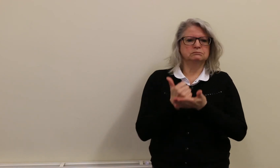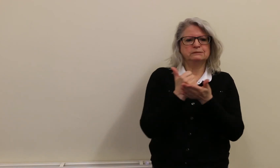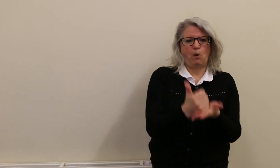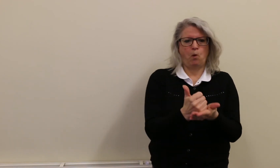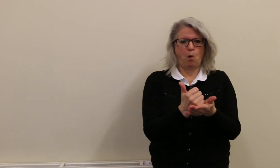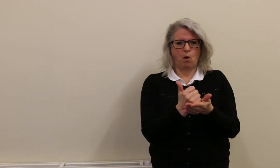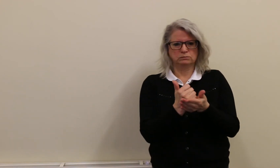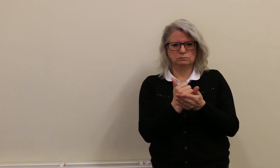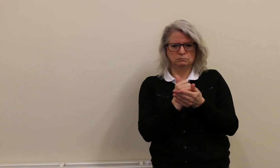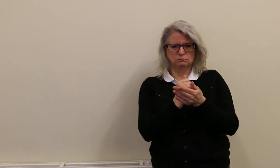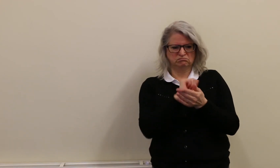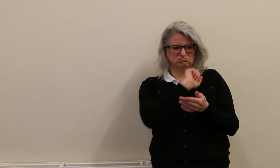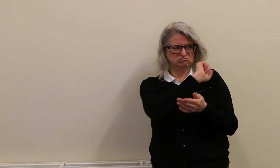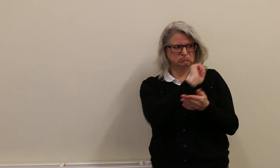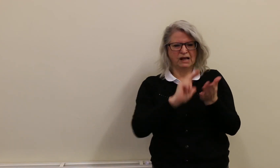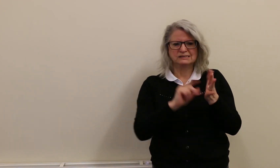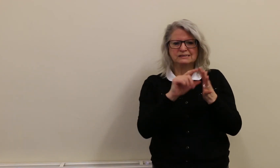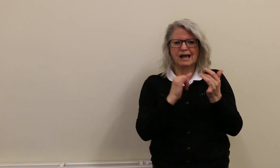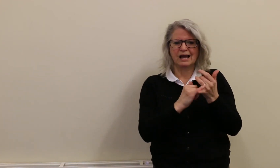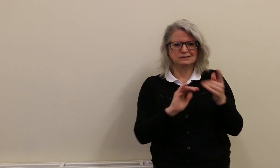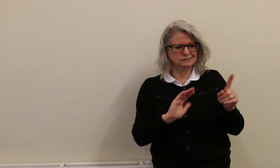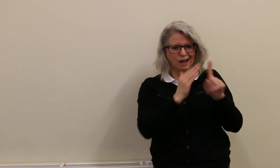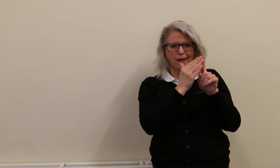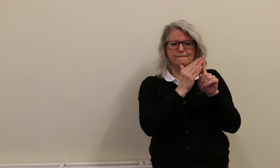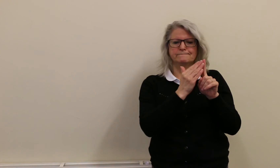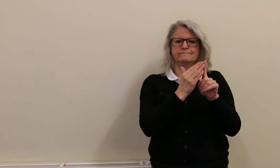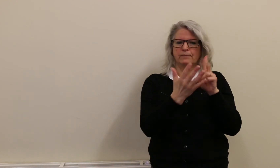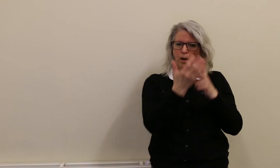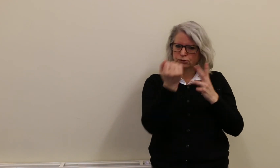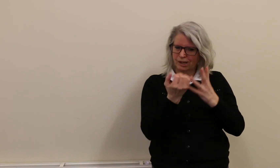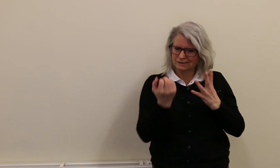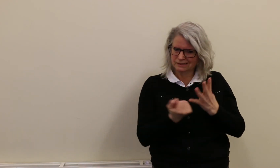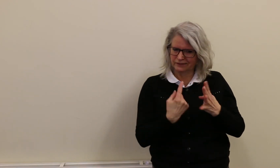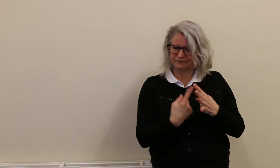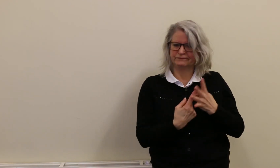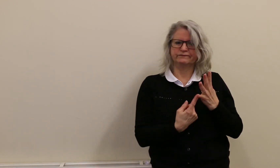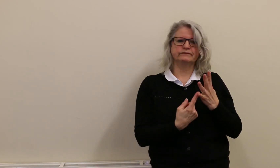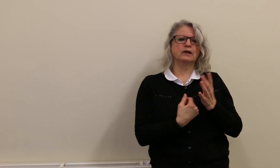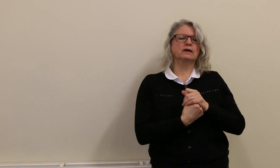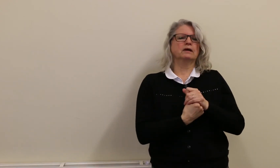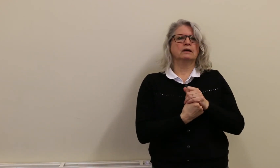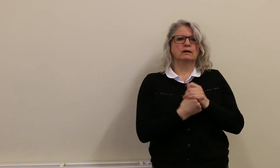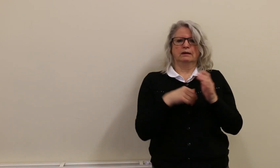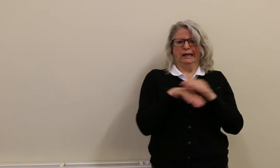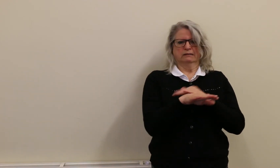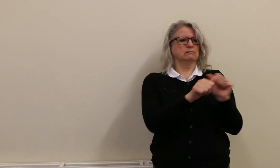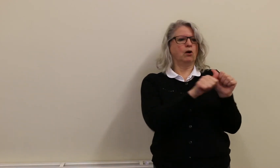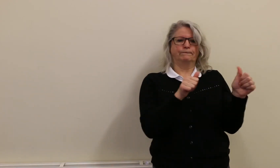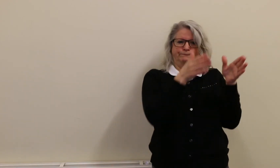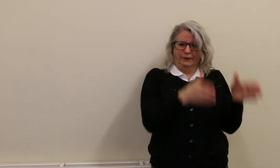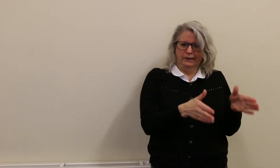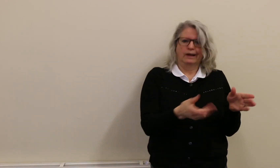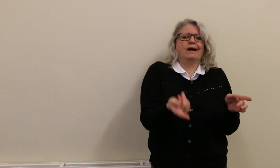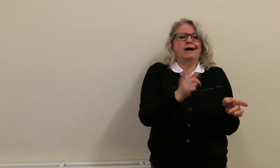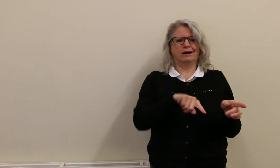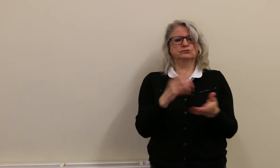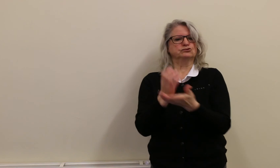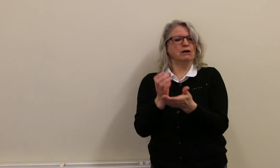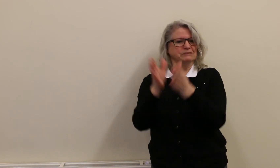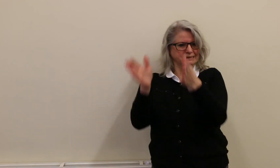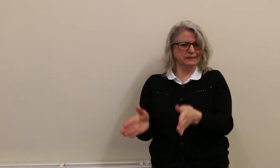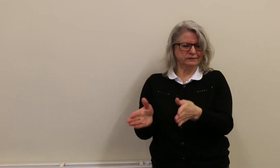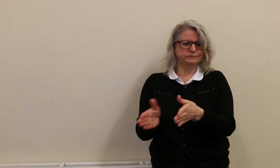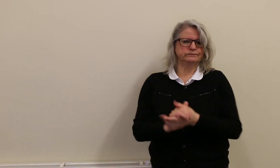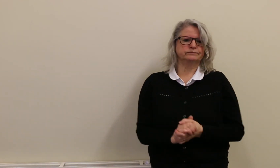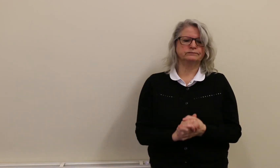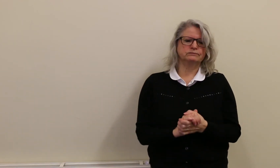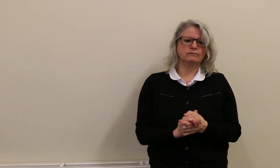Anyone who supports the aims and objectives of NDS as both a company and as a charity.